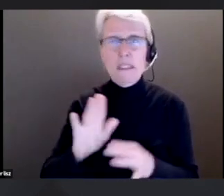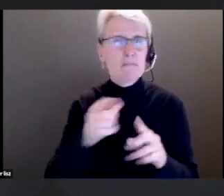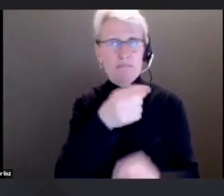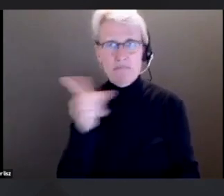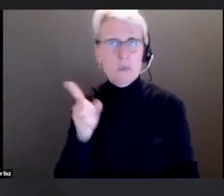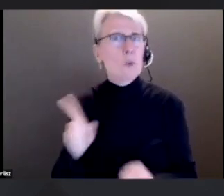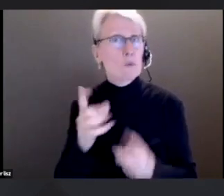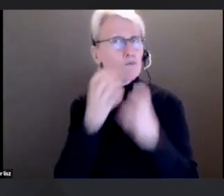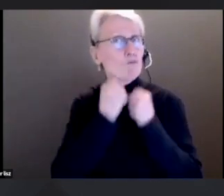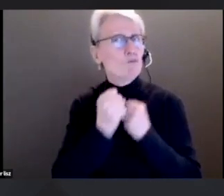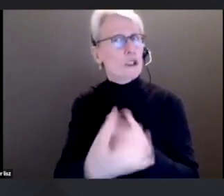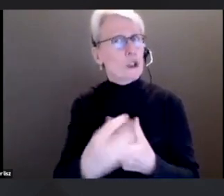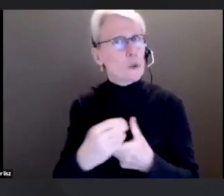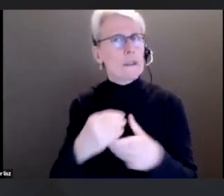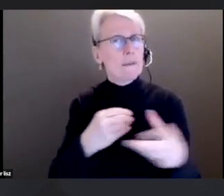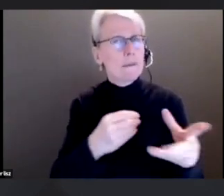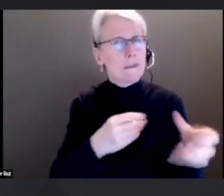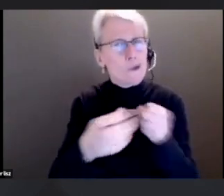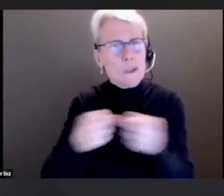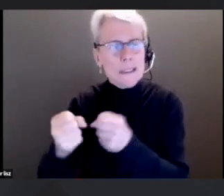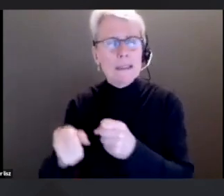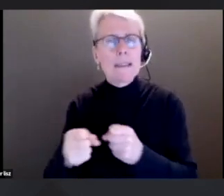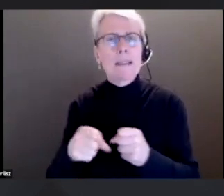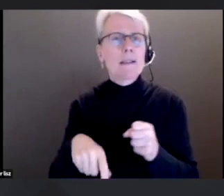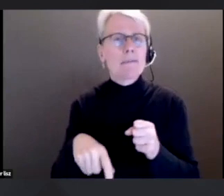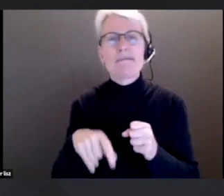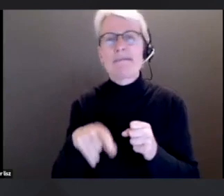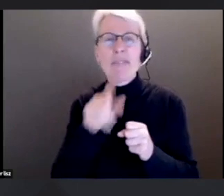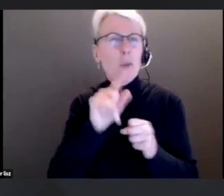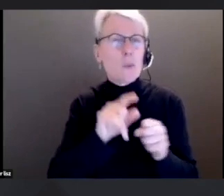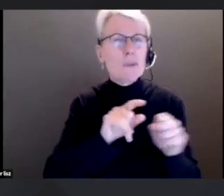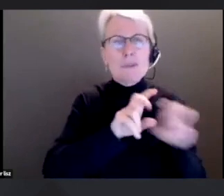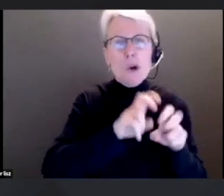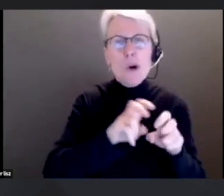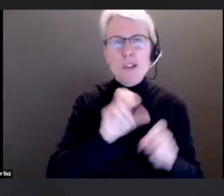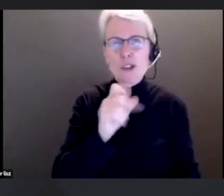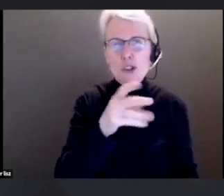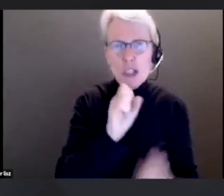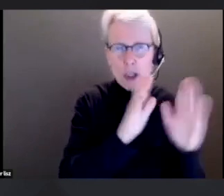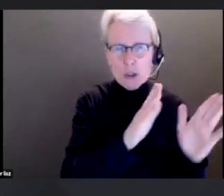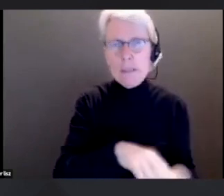as inclusive or diverse. So again, that's Rich Donovan, I'll share their name there in the chat box for you